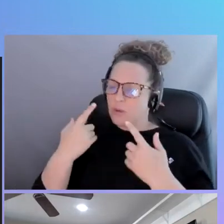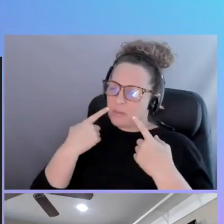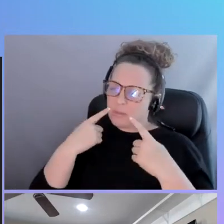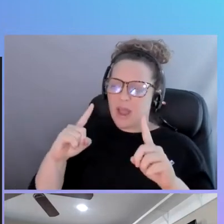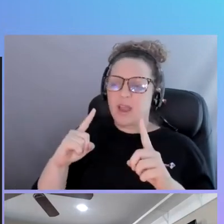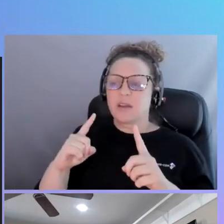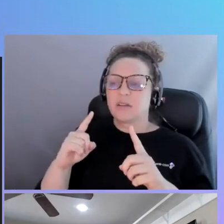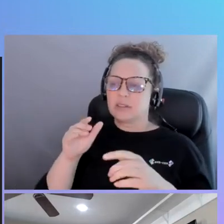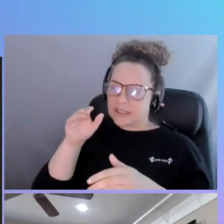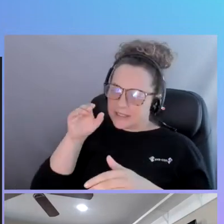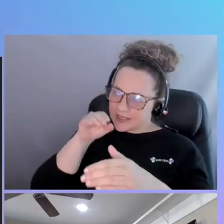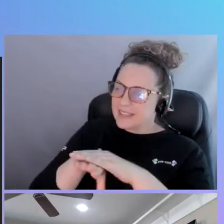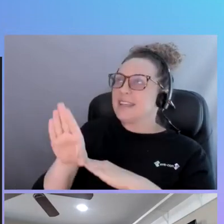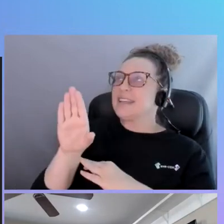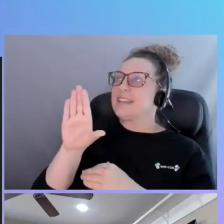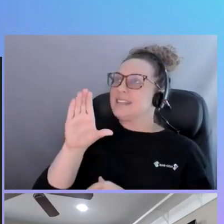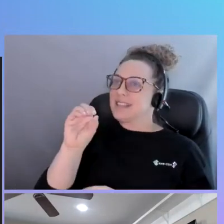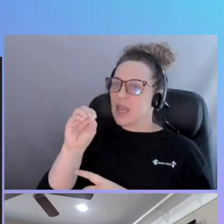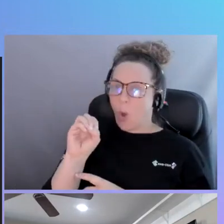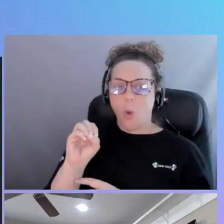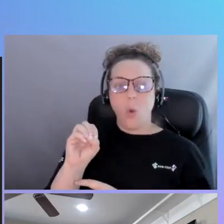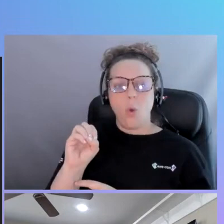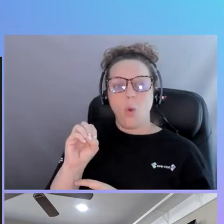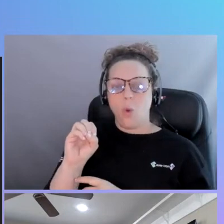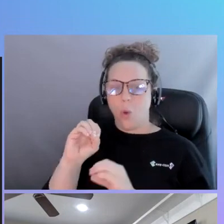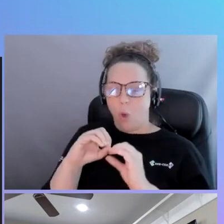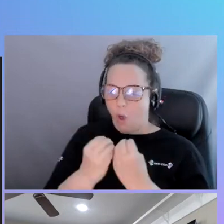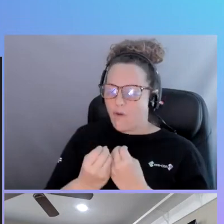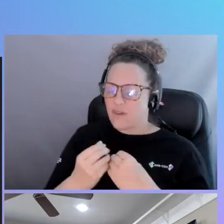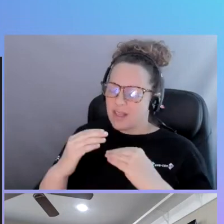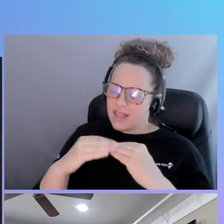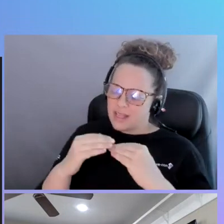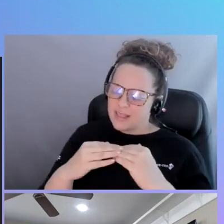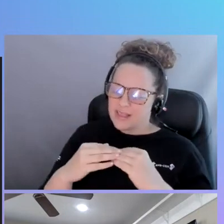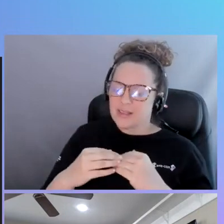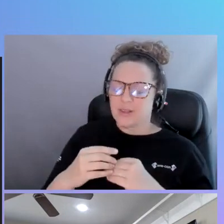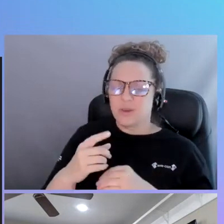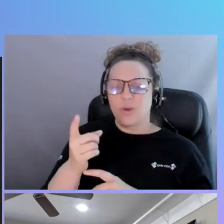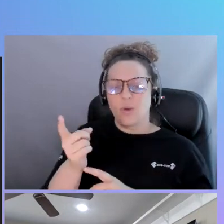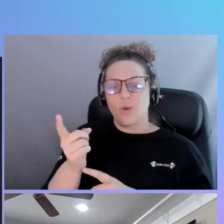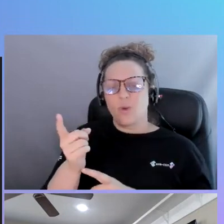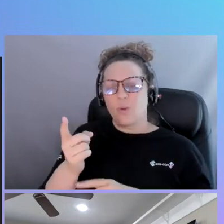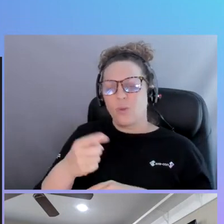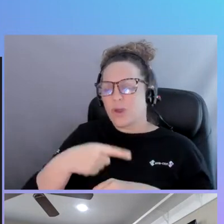least once a year for a 30 minute conversation about